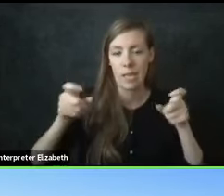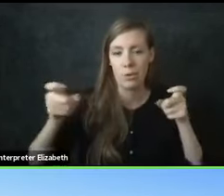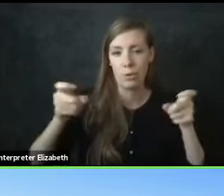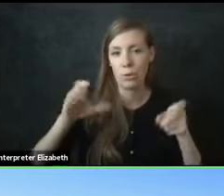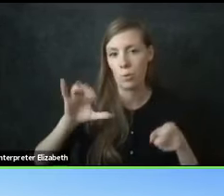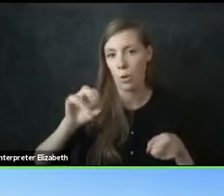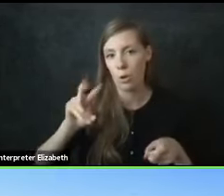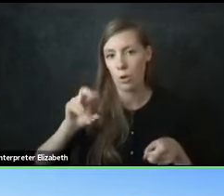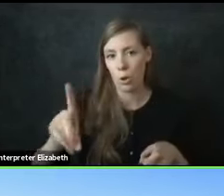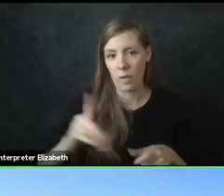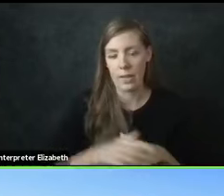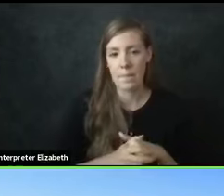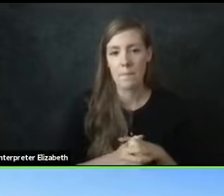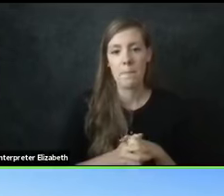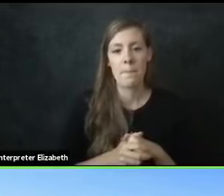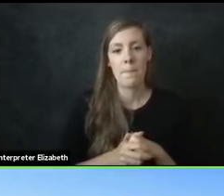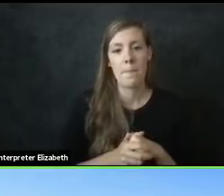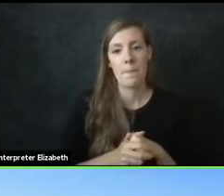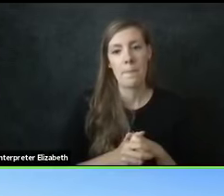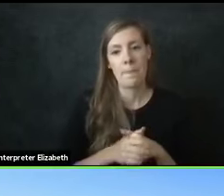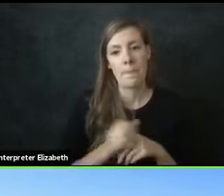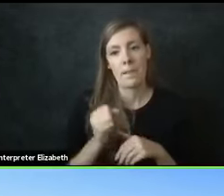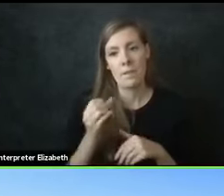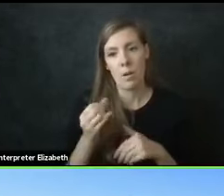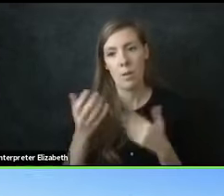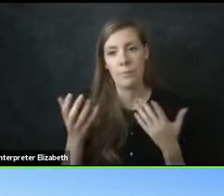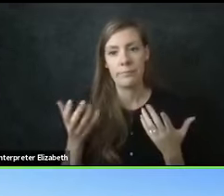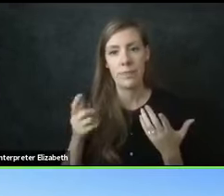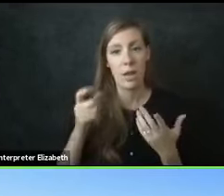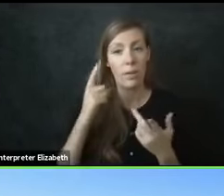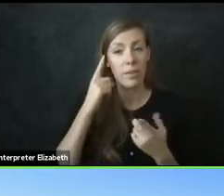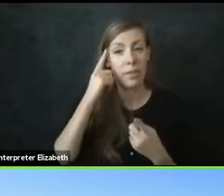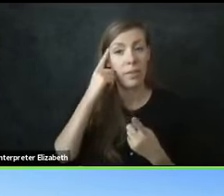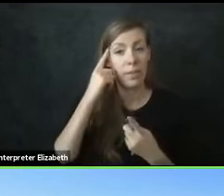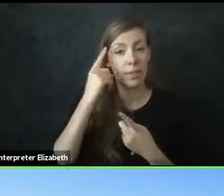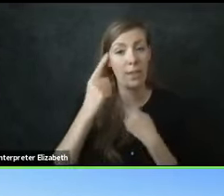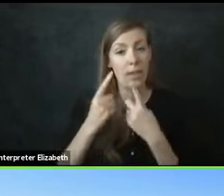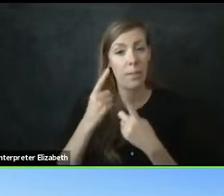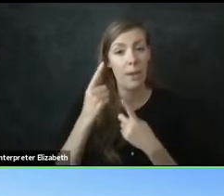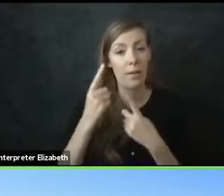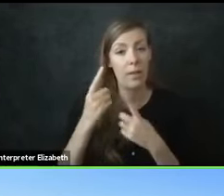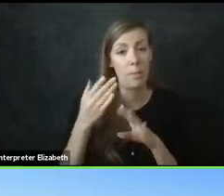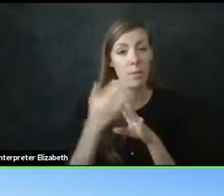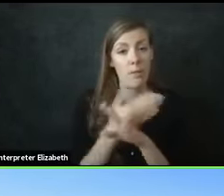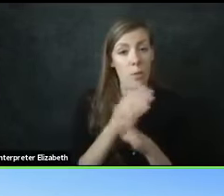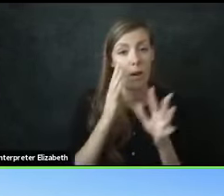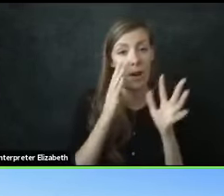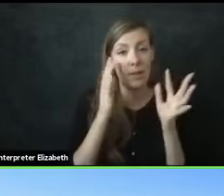So I would factor in a number of these issues in terms of deciding. And then, as I mentioned, transmission.